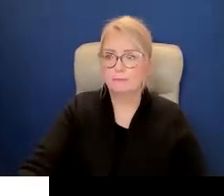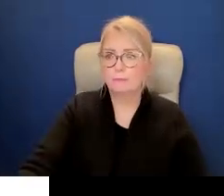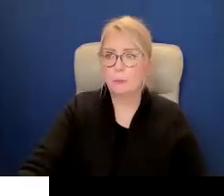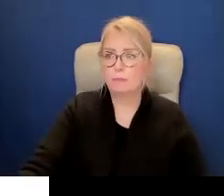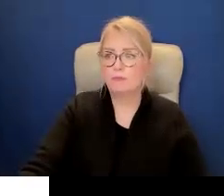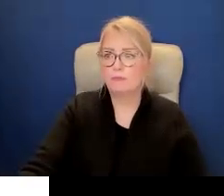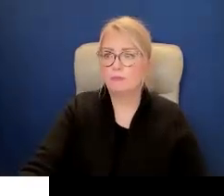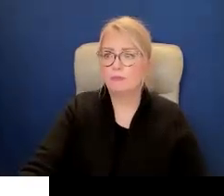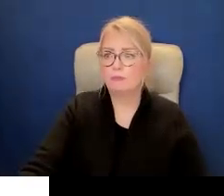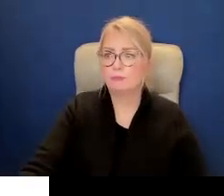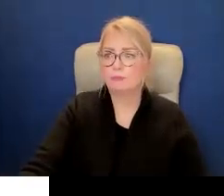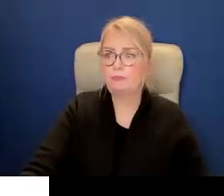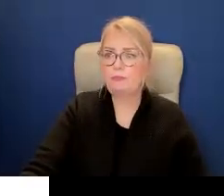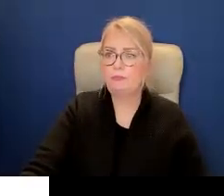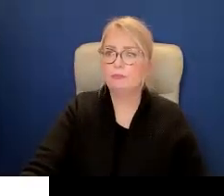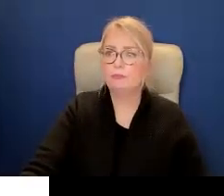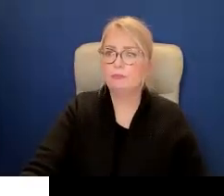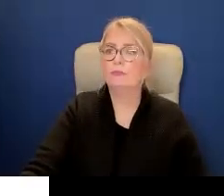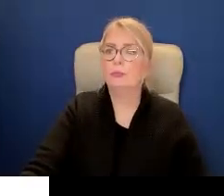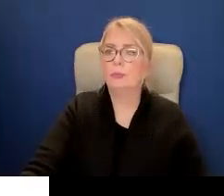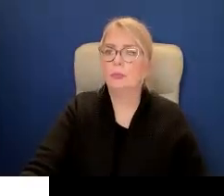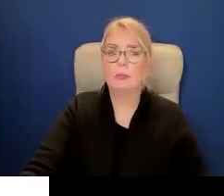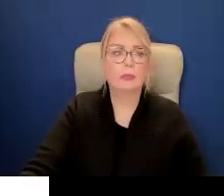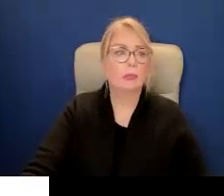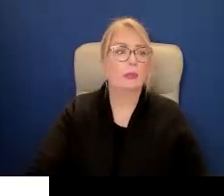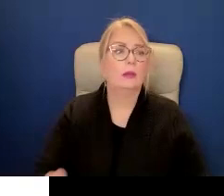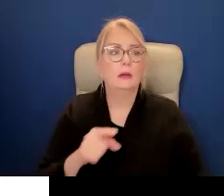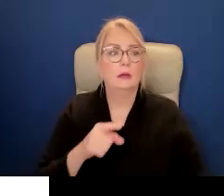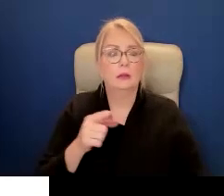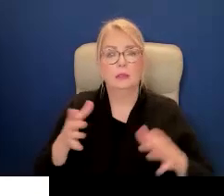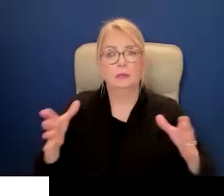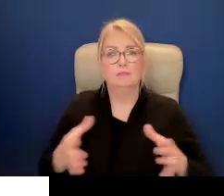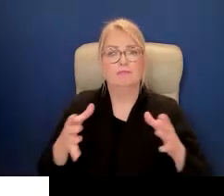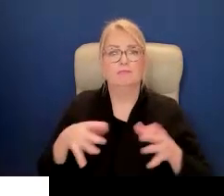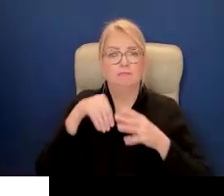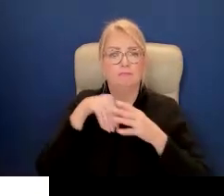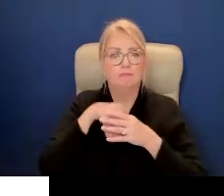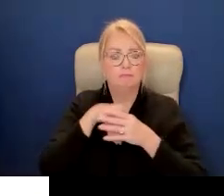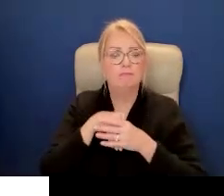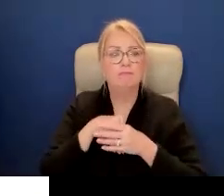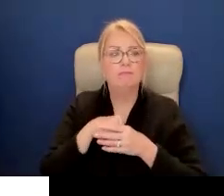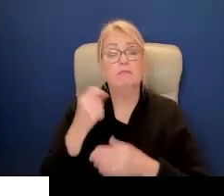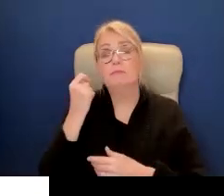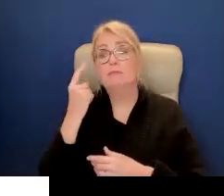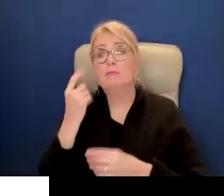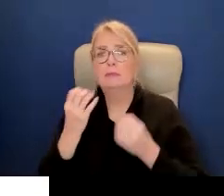Cultivating inclusiveness. Note that many times, you know, people will only reveal their status.